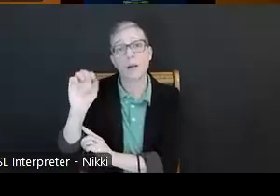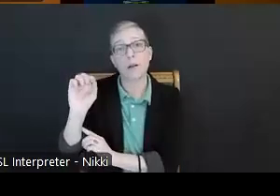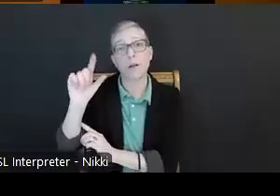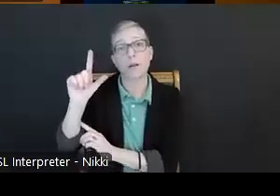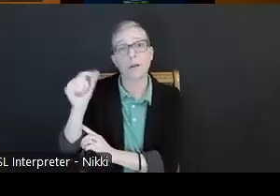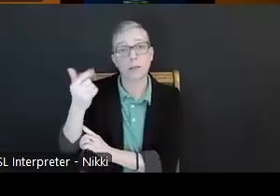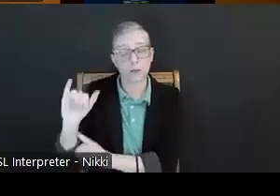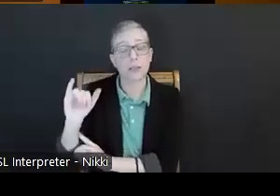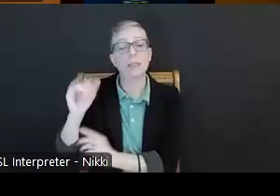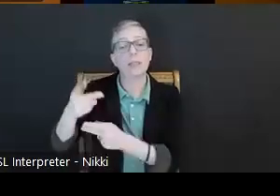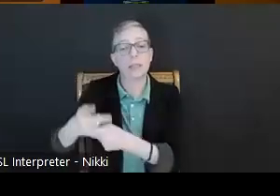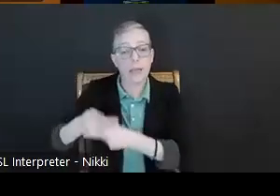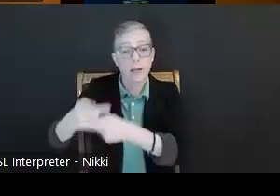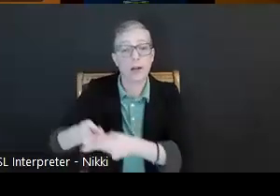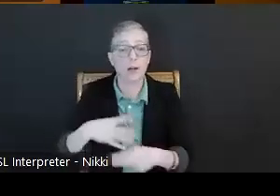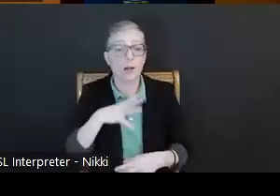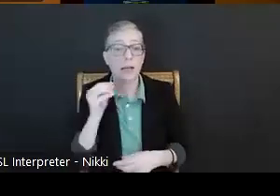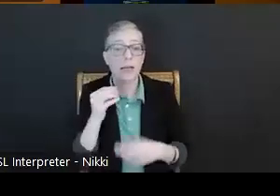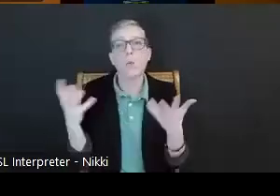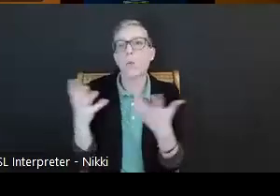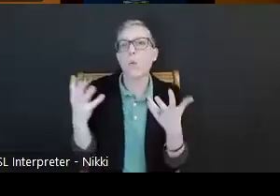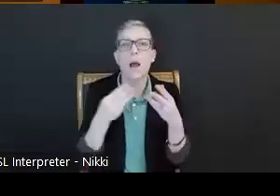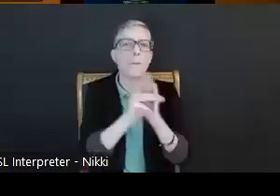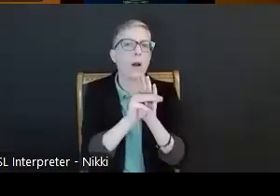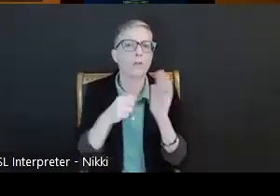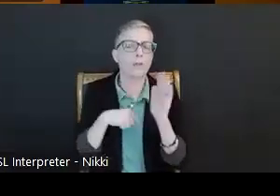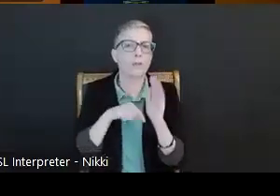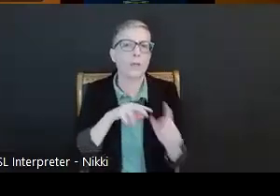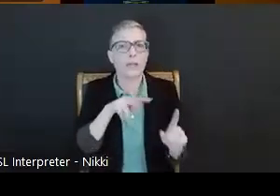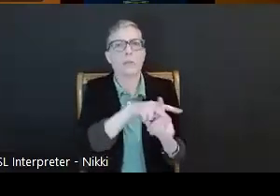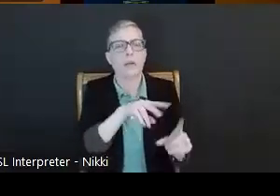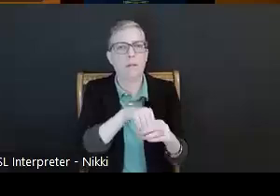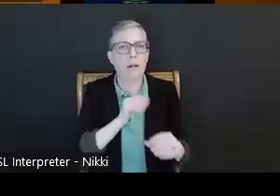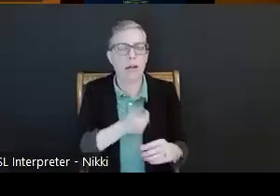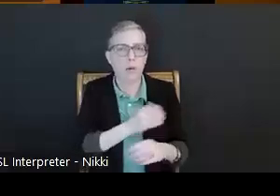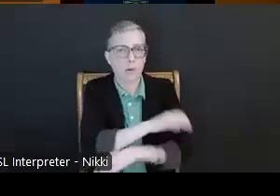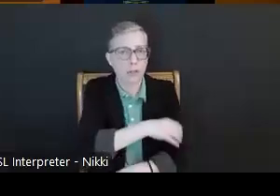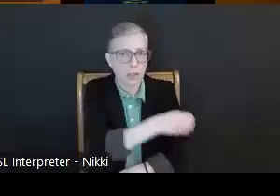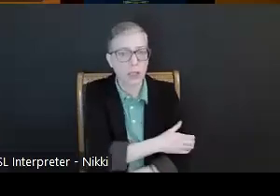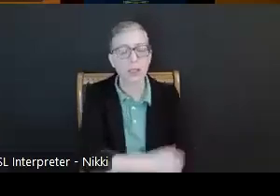psychooncology clinic or um other clinics and how we might be able to build infrastructures